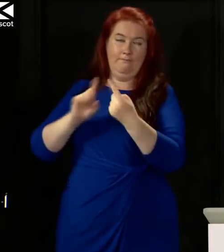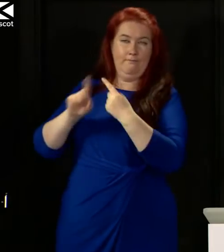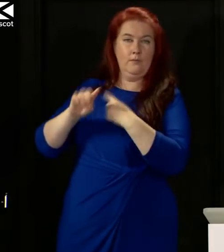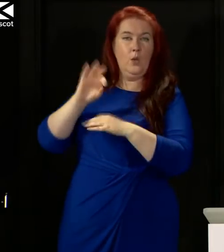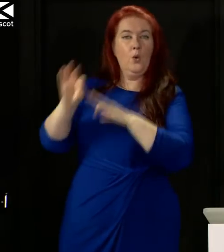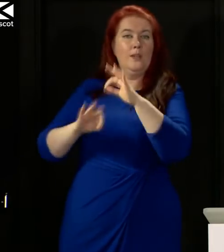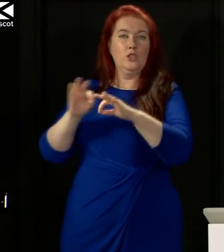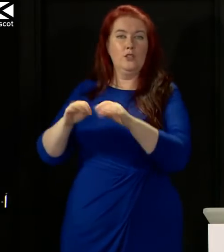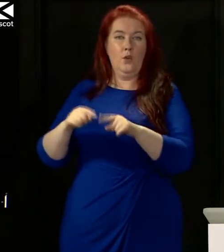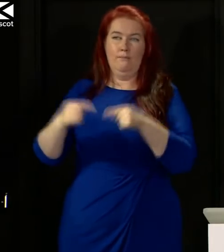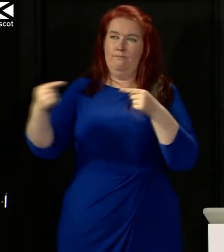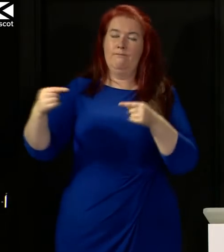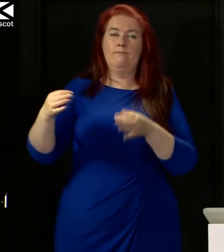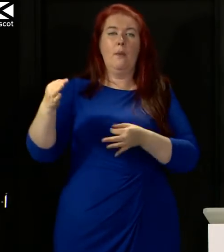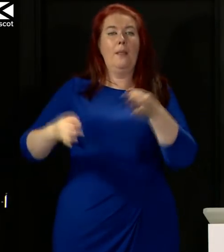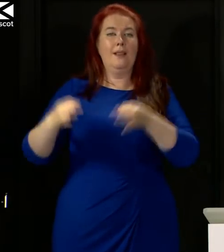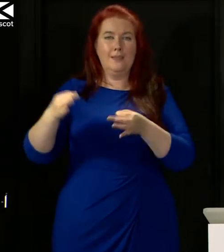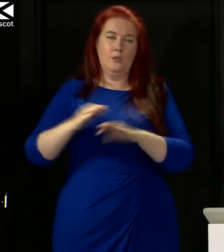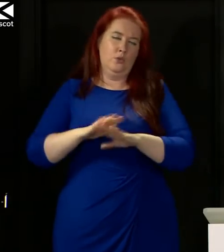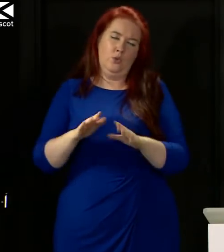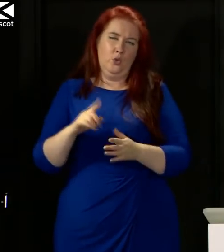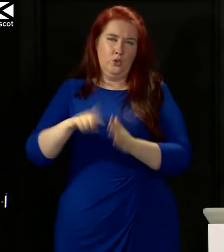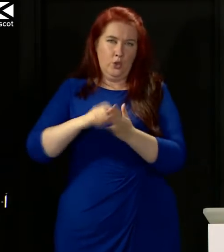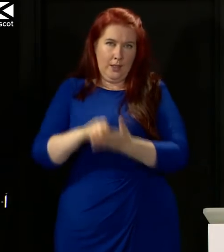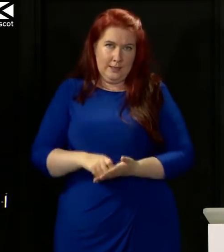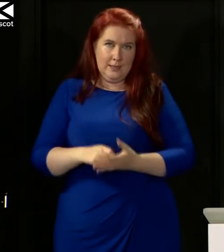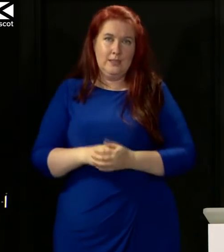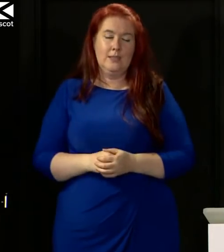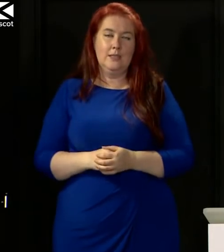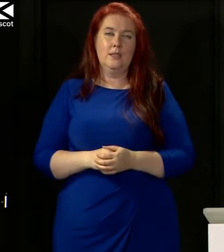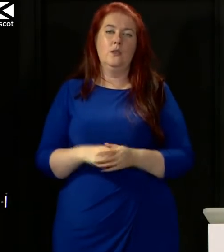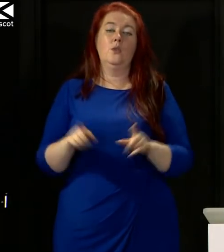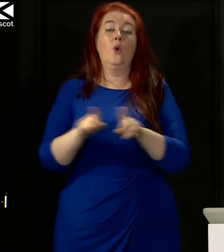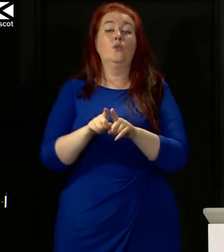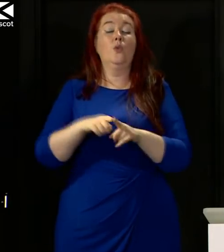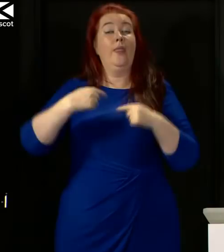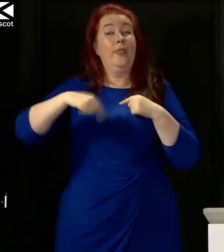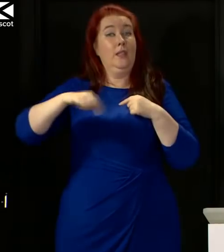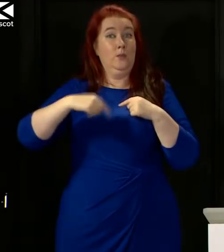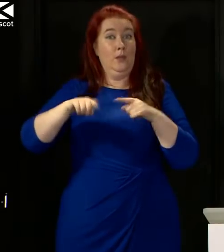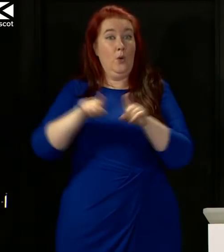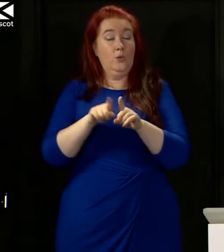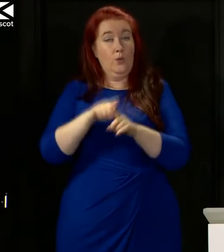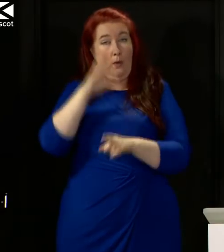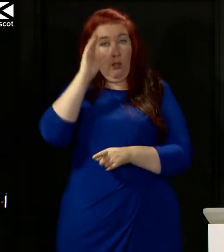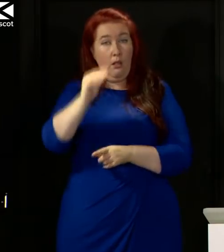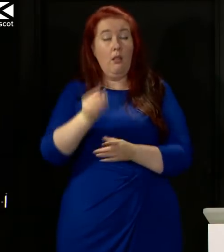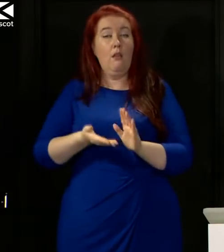leaders rather than journalists. And this week I will also deliver the update on Thursday